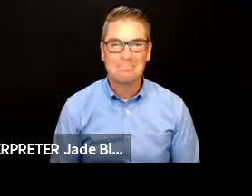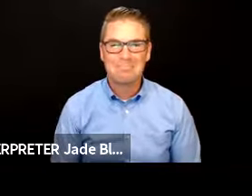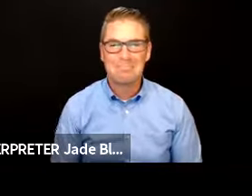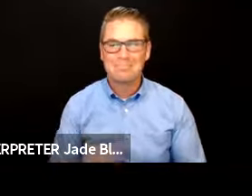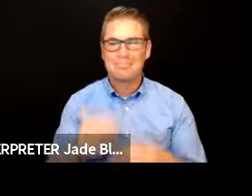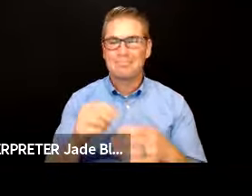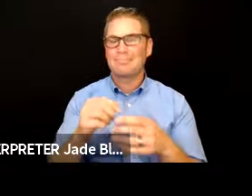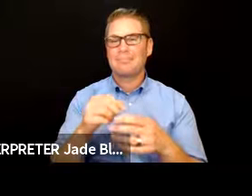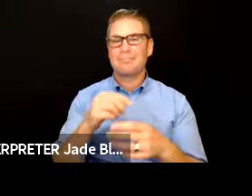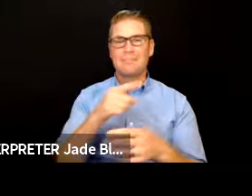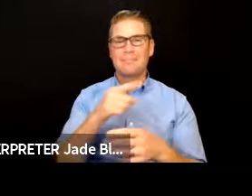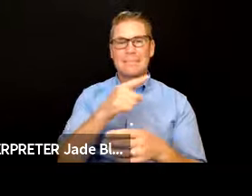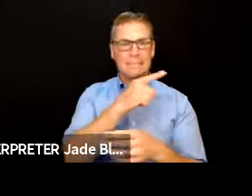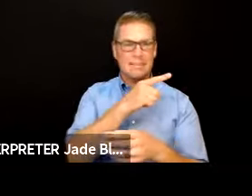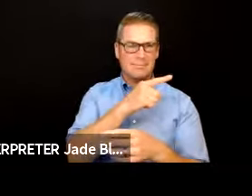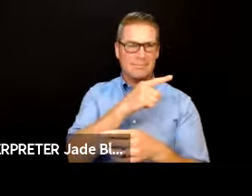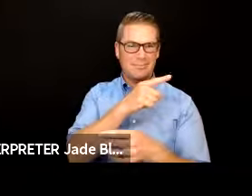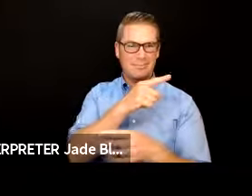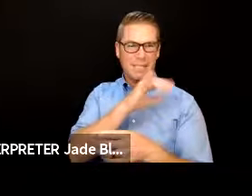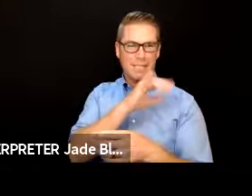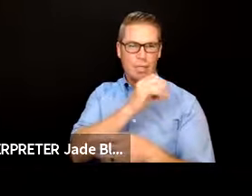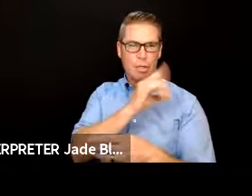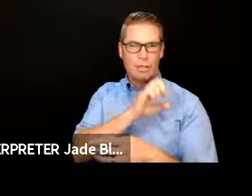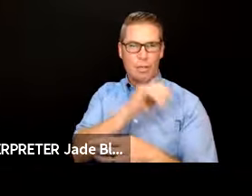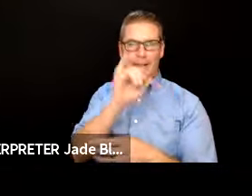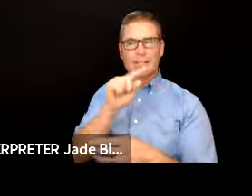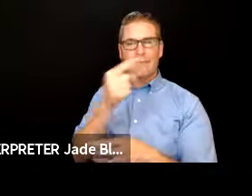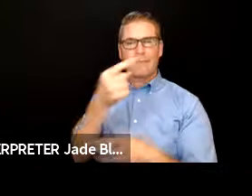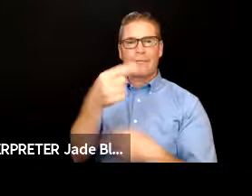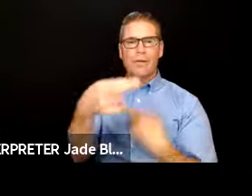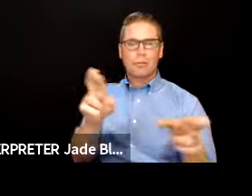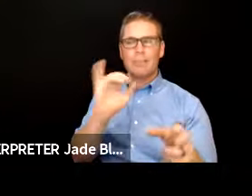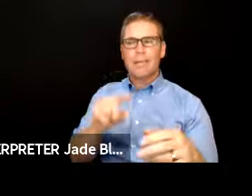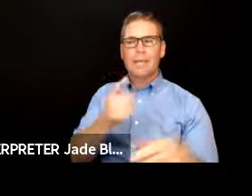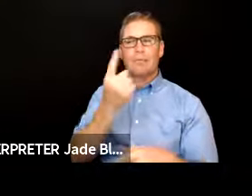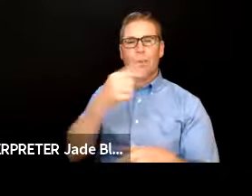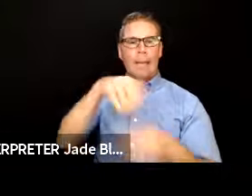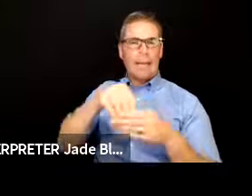What I said just now was when we go to the break out rooms I recommend that the interpreter that need access whichever room continues to be records that's the room I end up in.